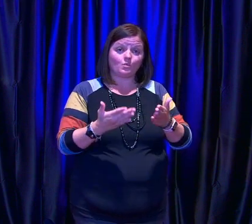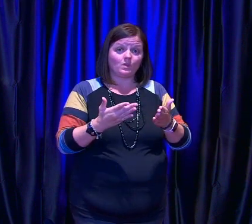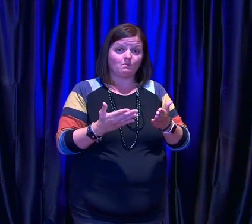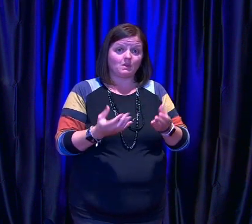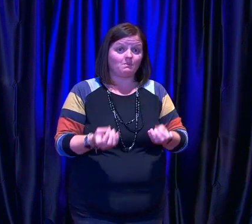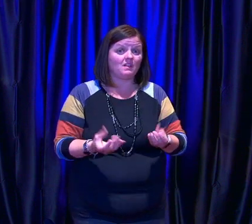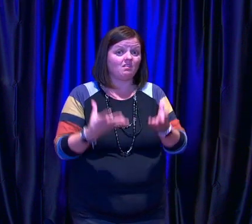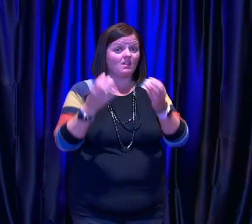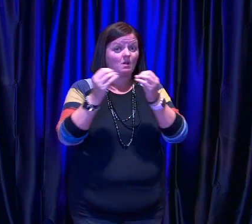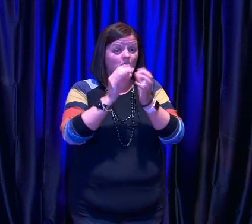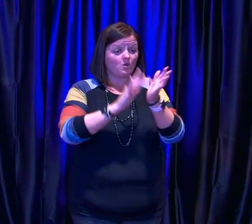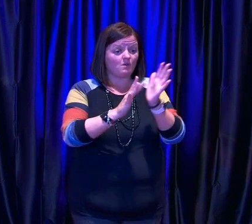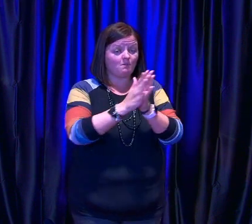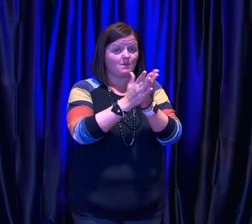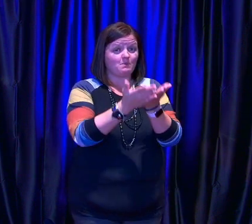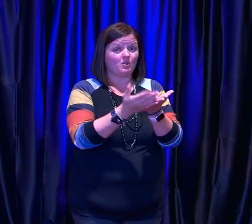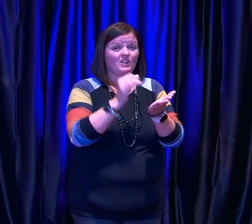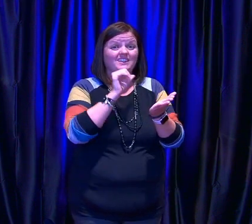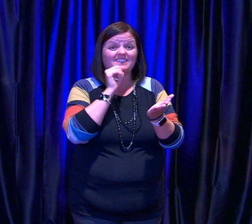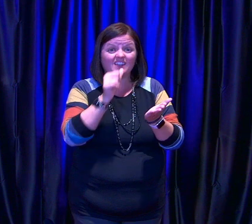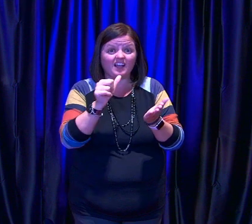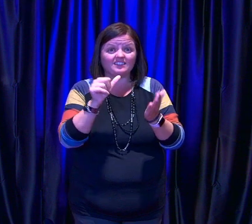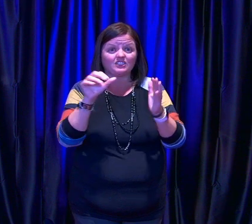biblical not doing all of these things than